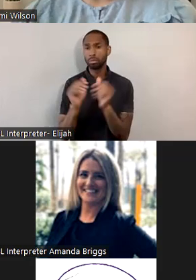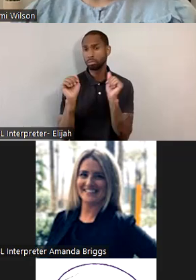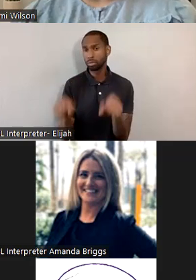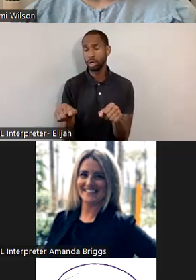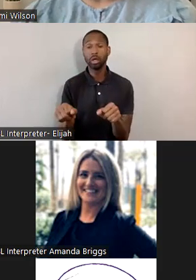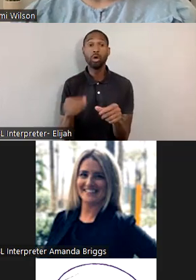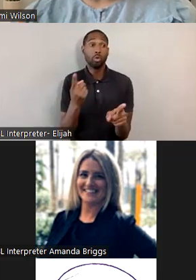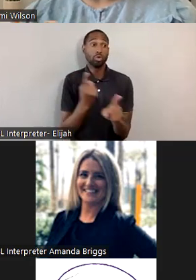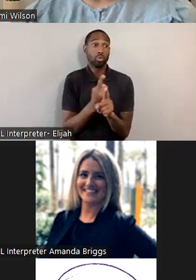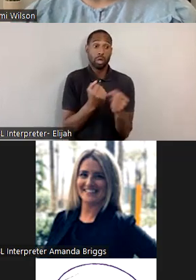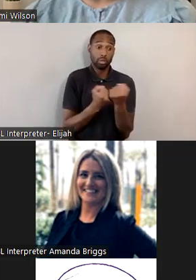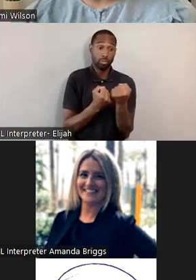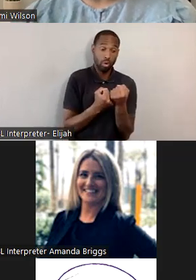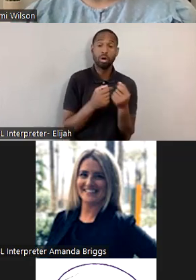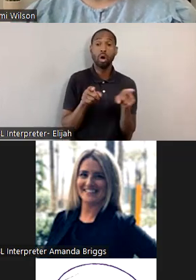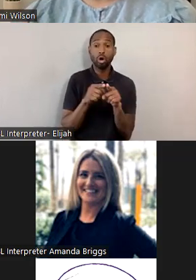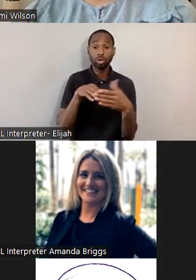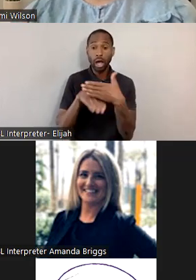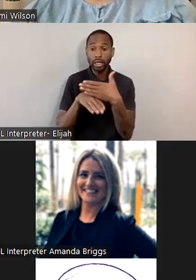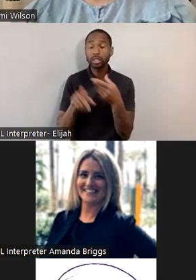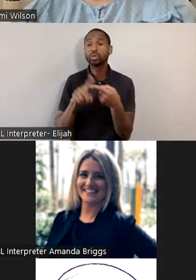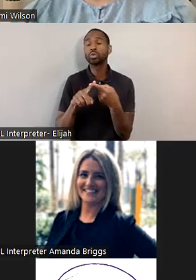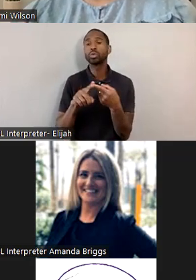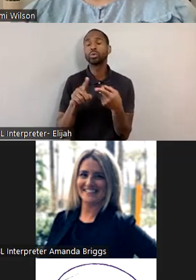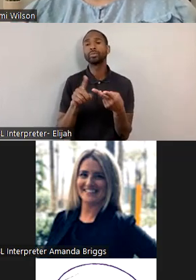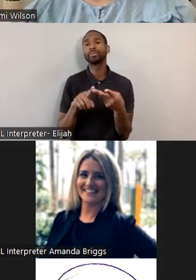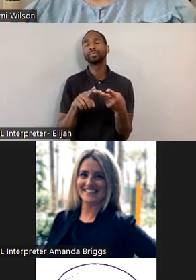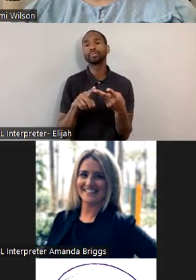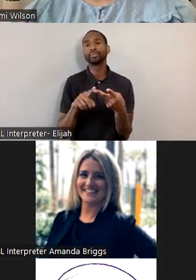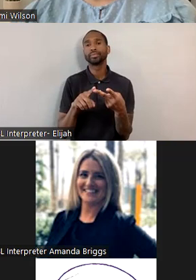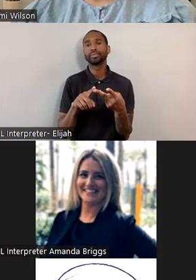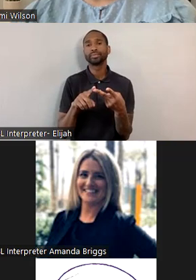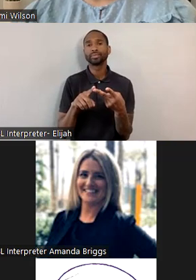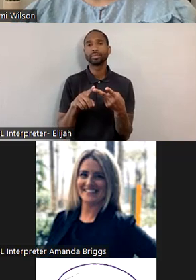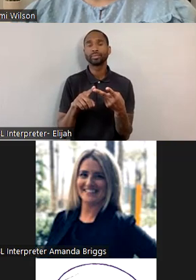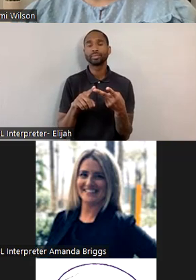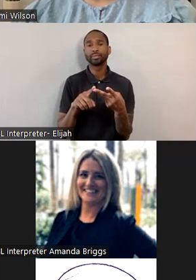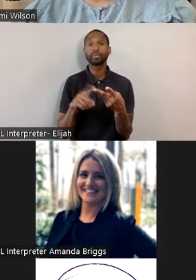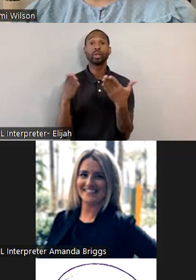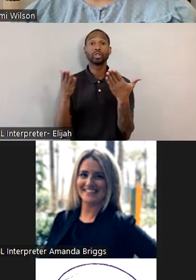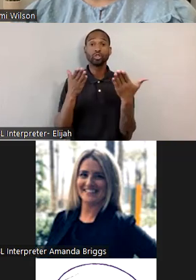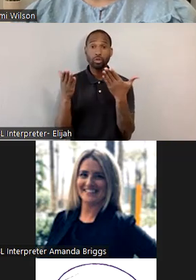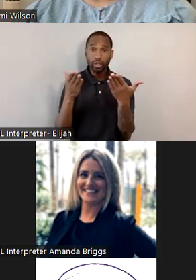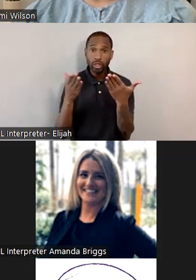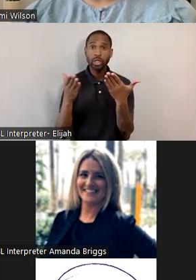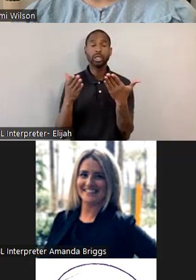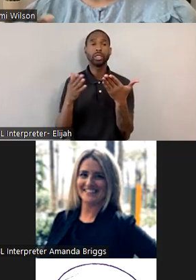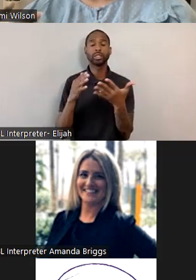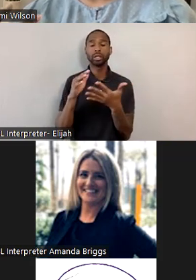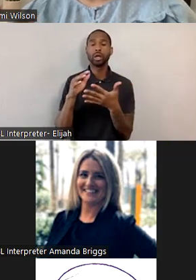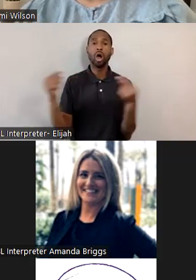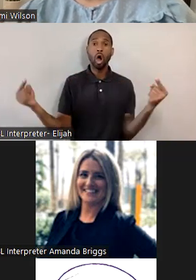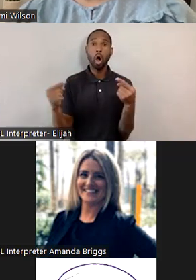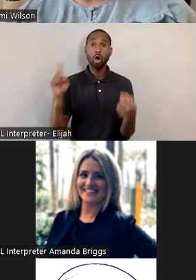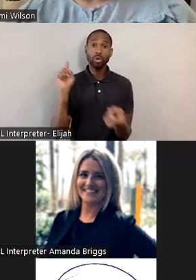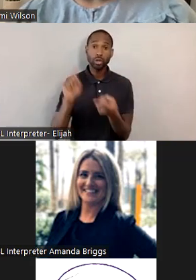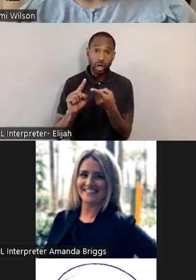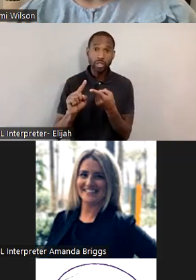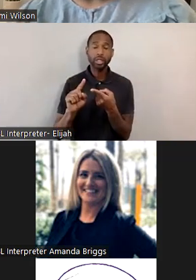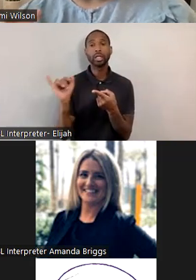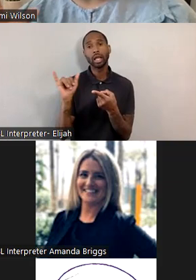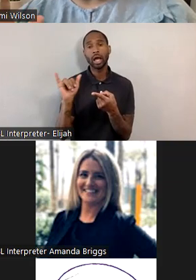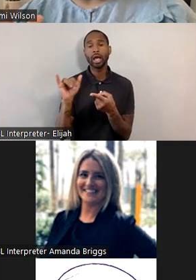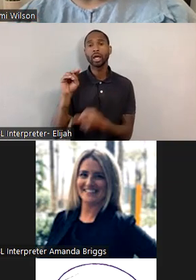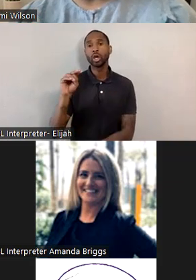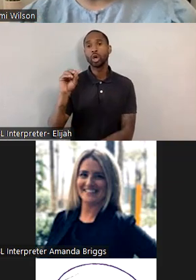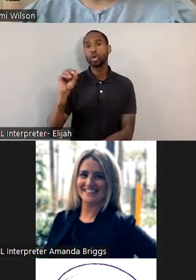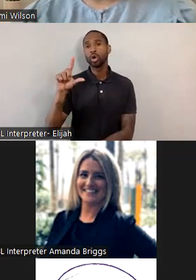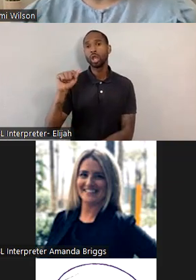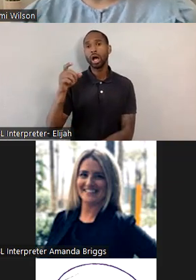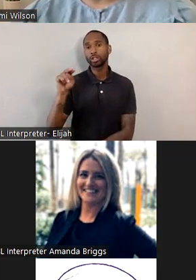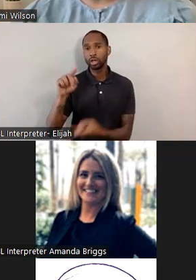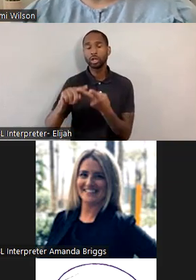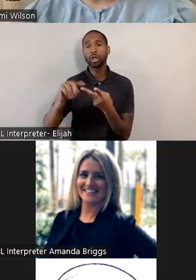support and access to services and harm reduction aids like naloxone or narcan,